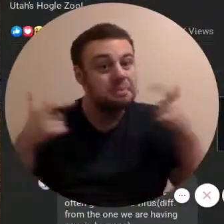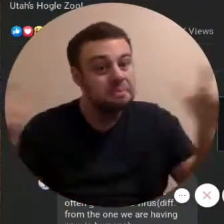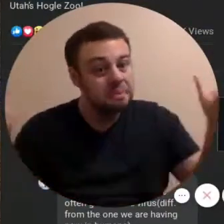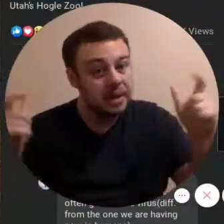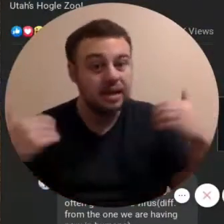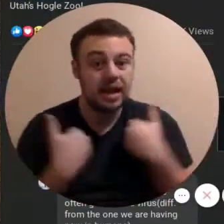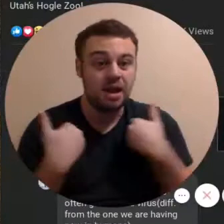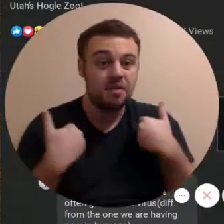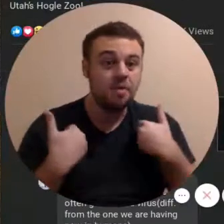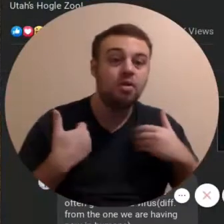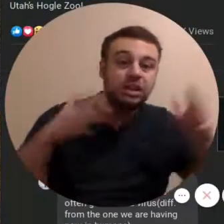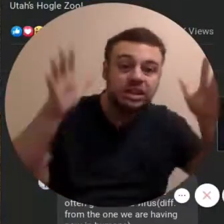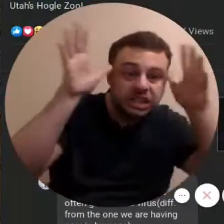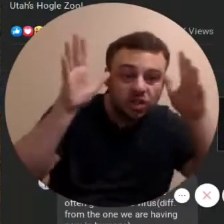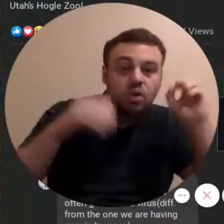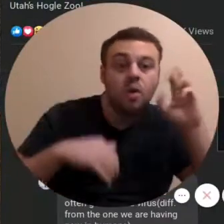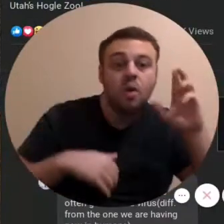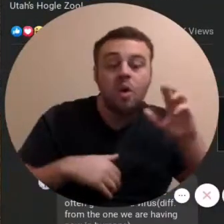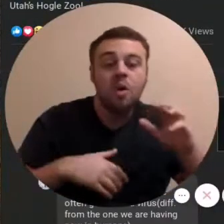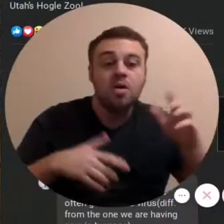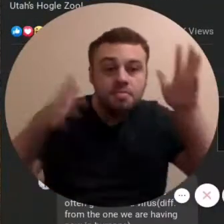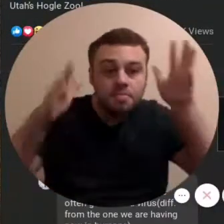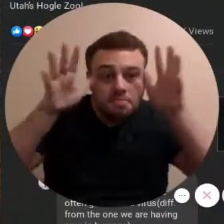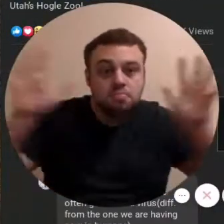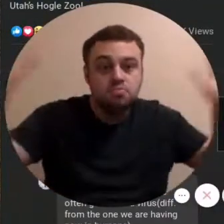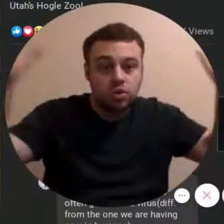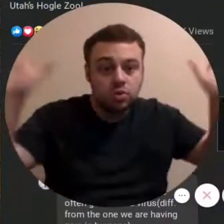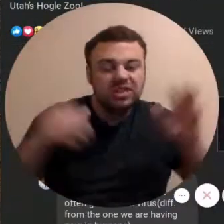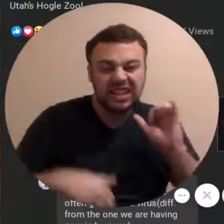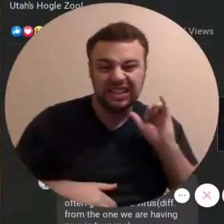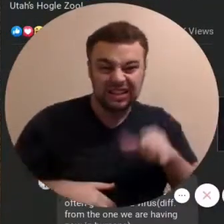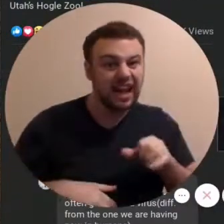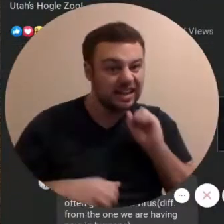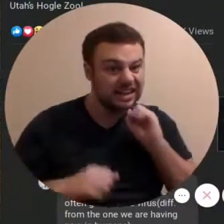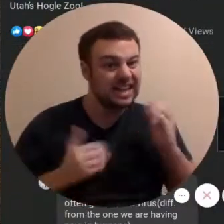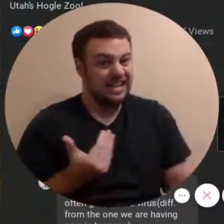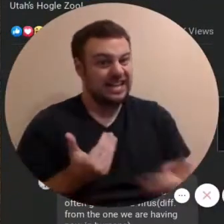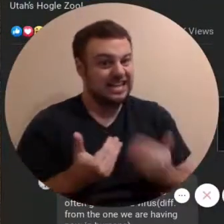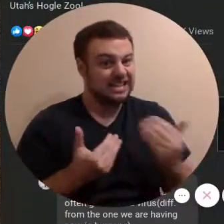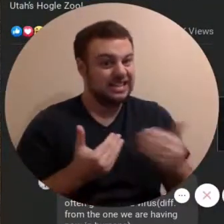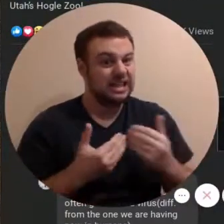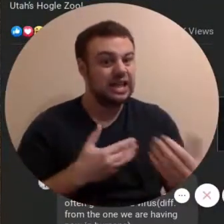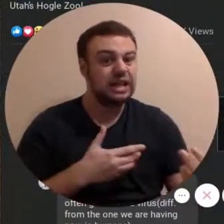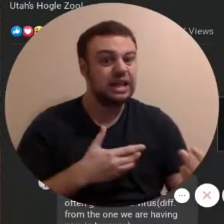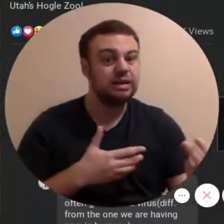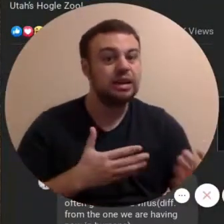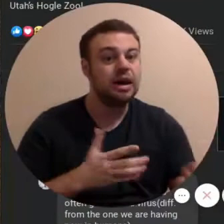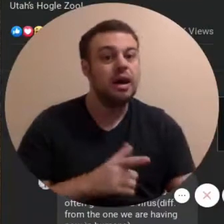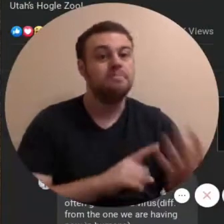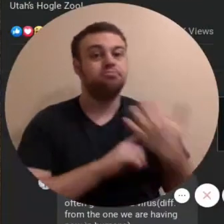easily knock one of us over. So, you want to keep a distance of about three car lengths.